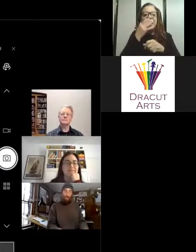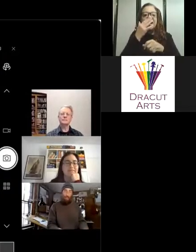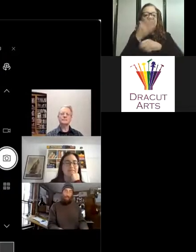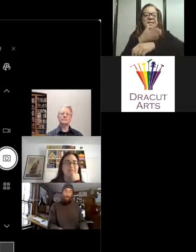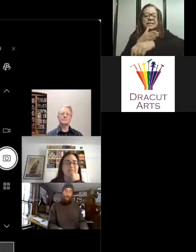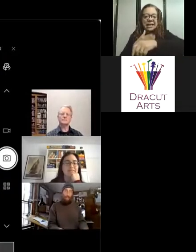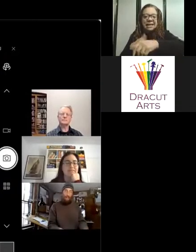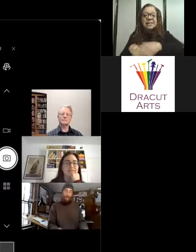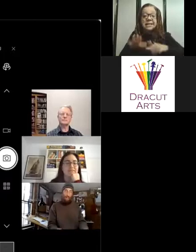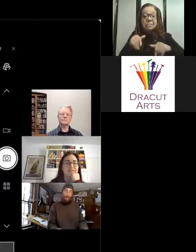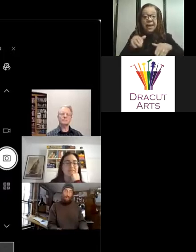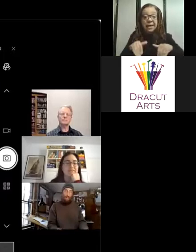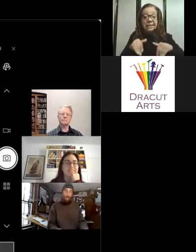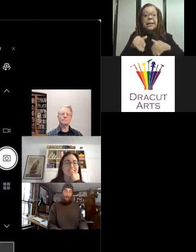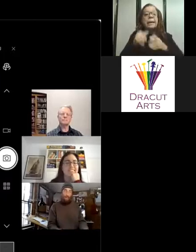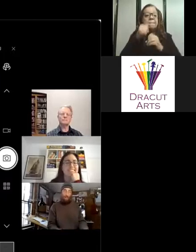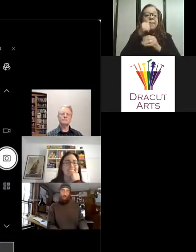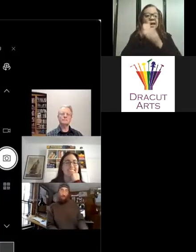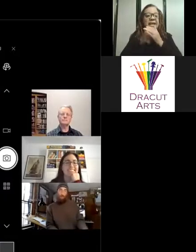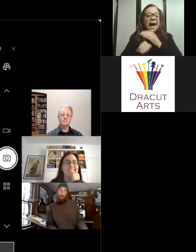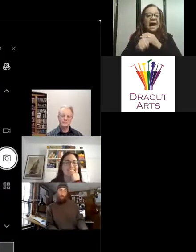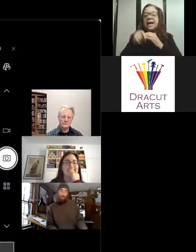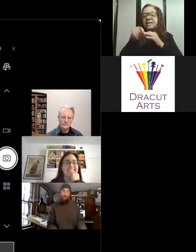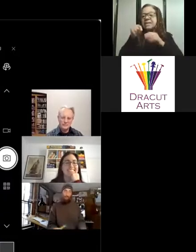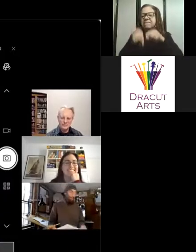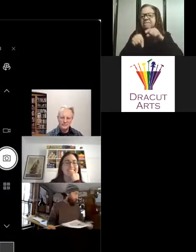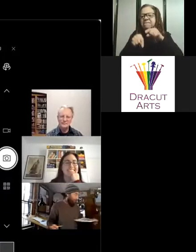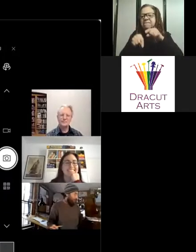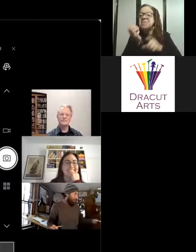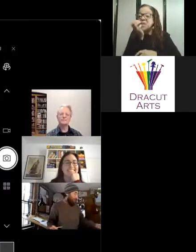But I can always hide his feet in the grass if I'm not sure what he was wearing for shoes, right? There's lots of little